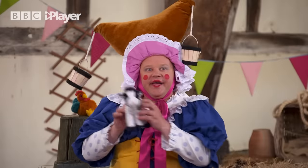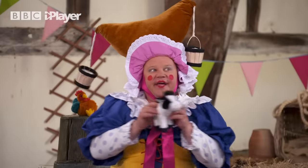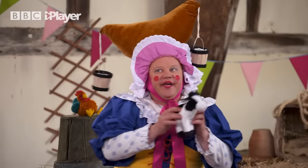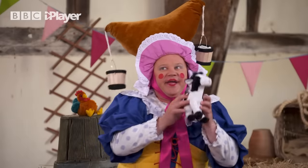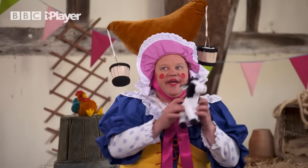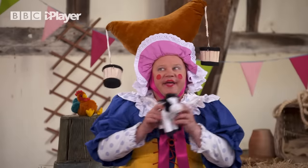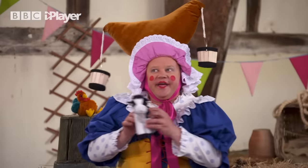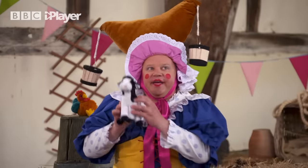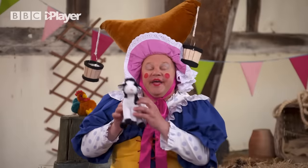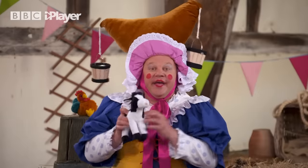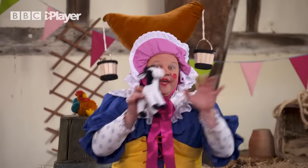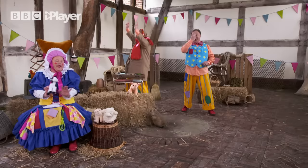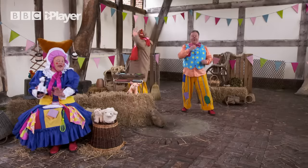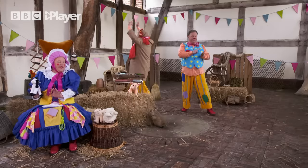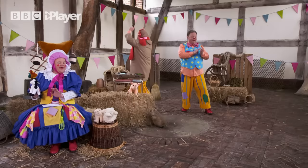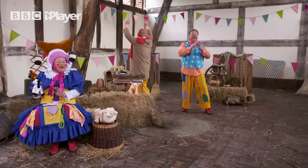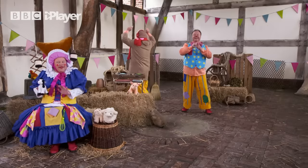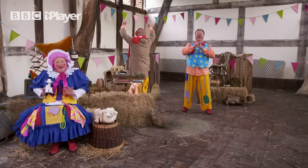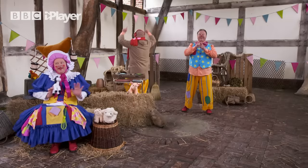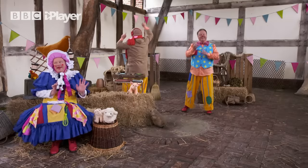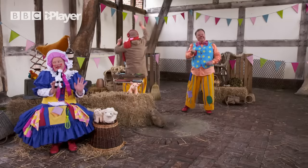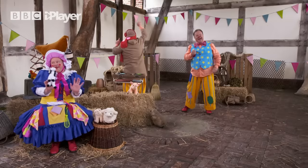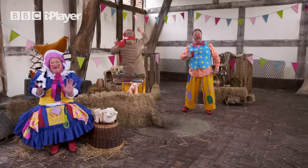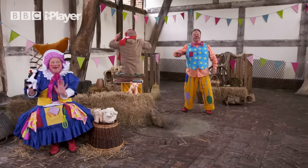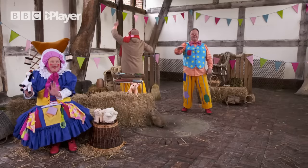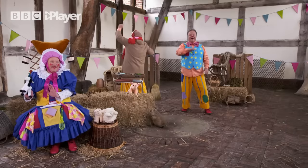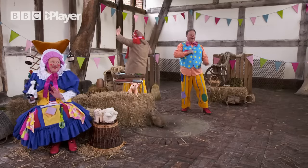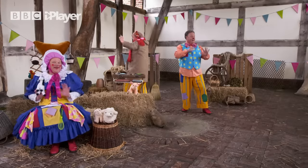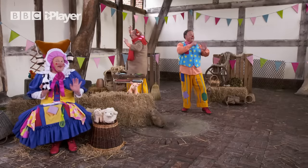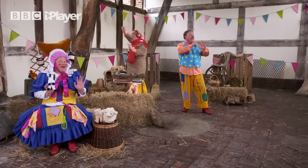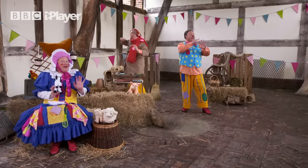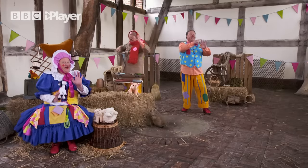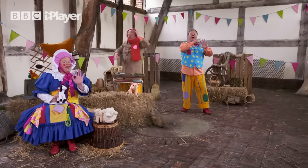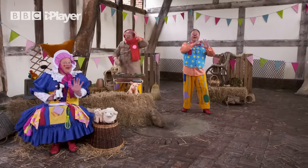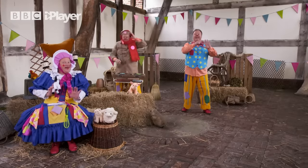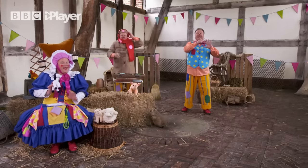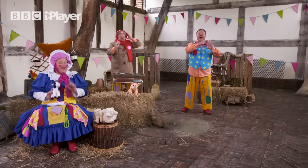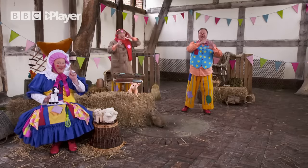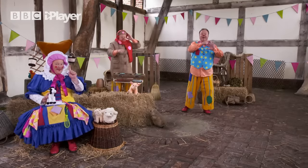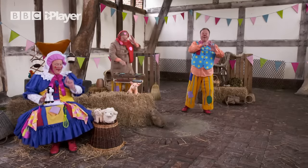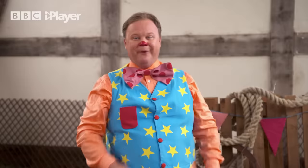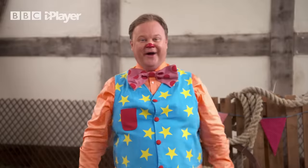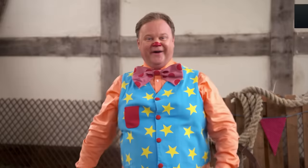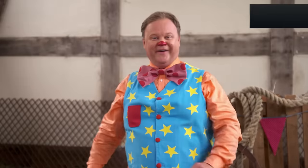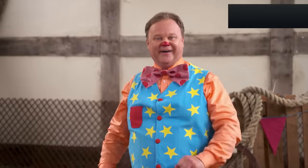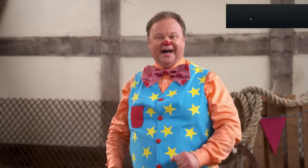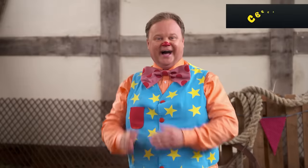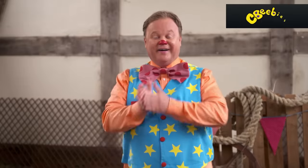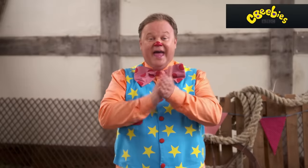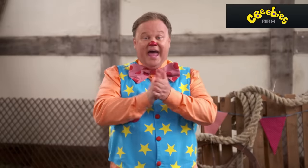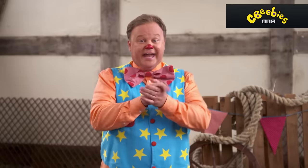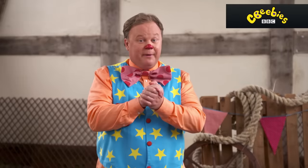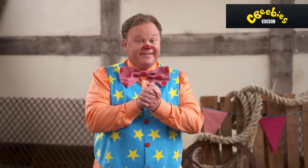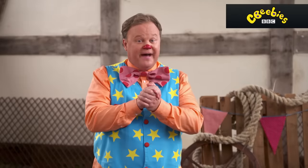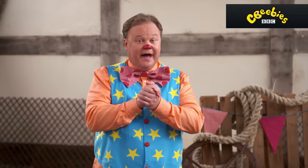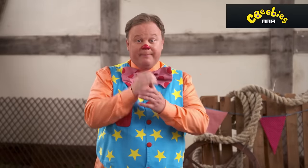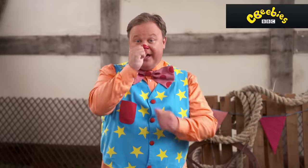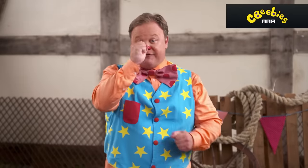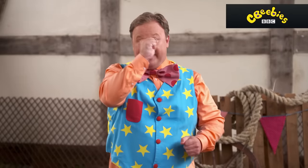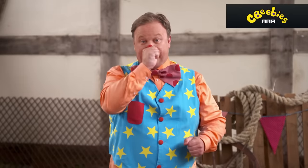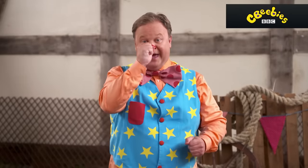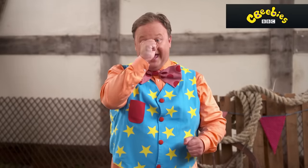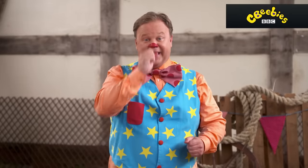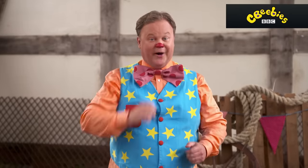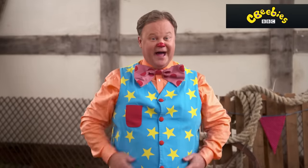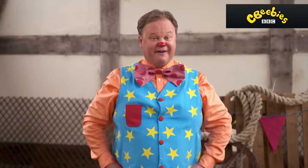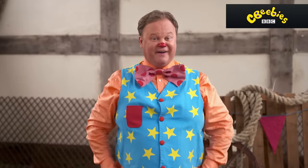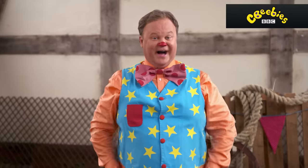a moo everywhere a moo moo old macdonald's had a farm e-i-e-i-o now it's time for a pig on our farm